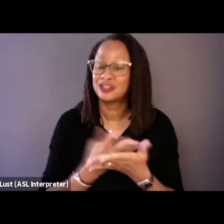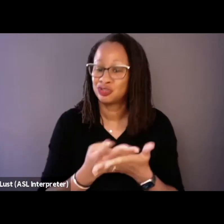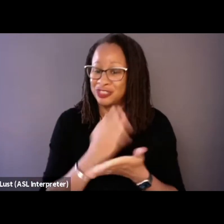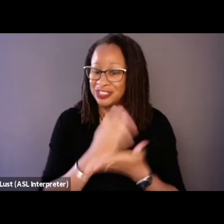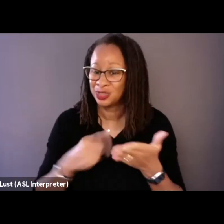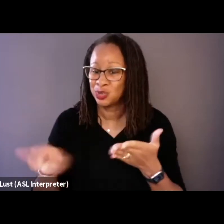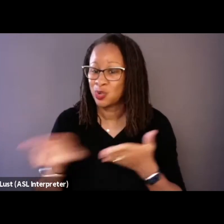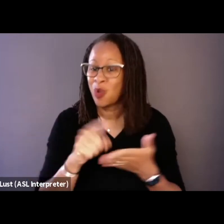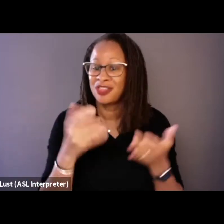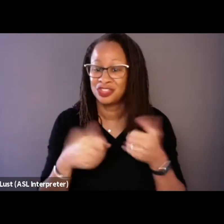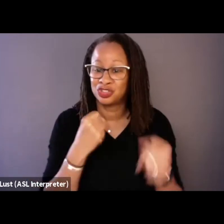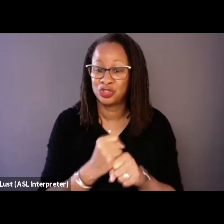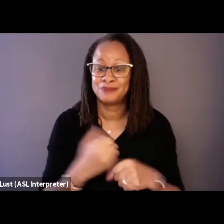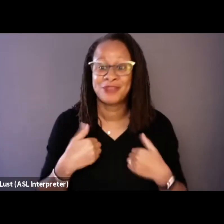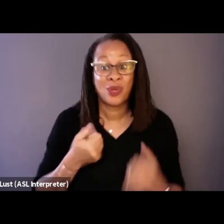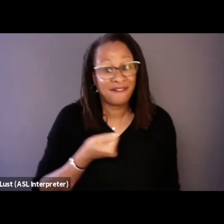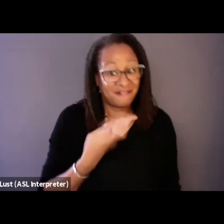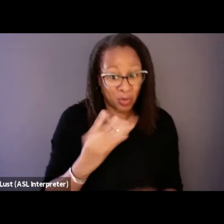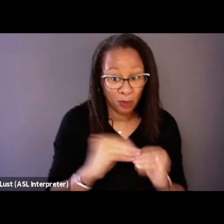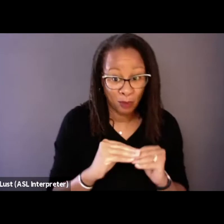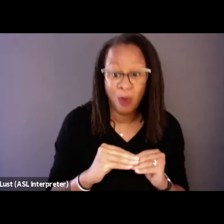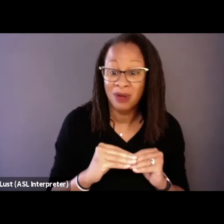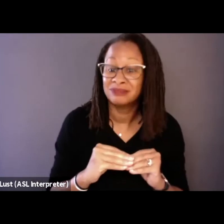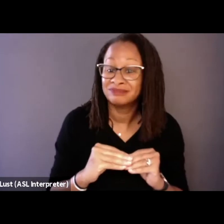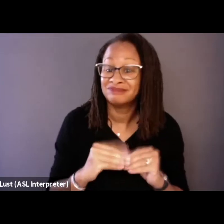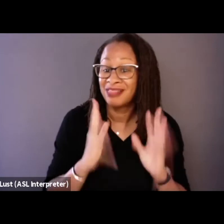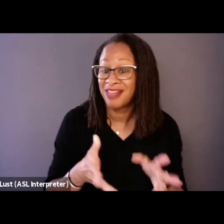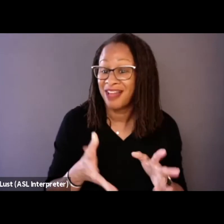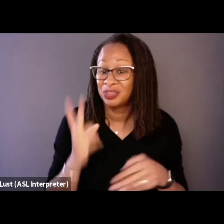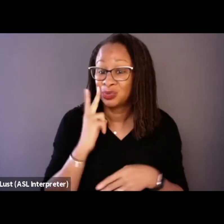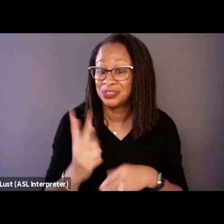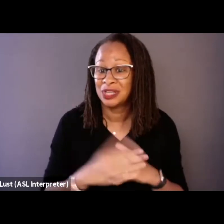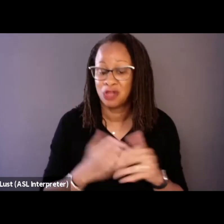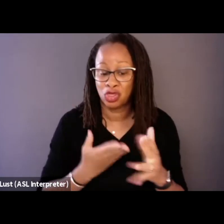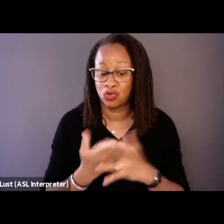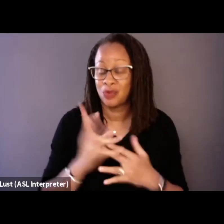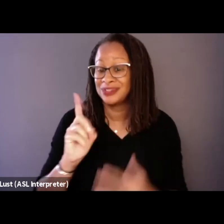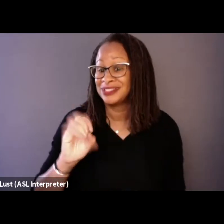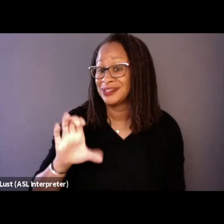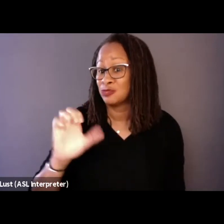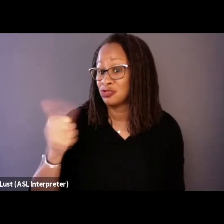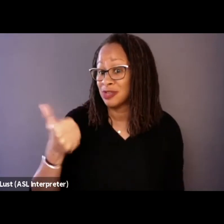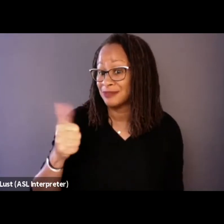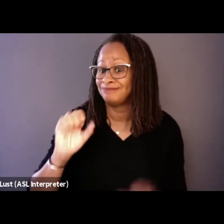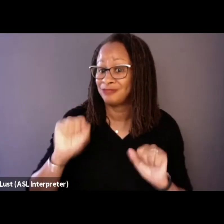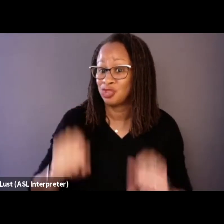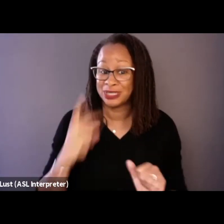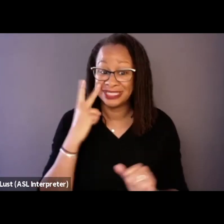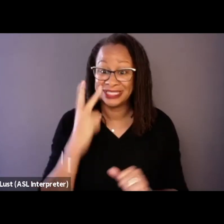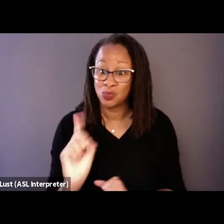And we have a few more screenings coming up through December 10th, so you can check them out